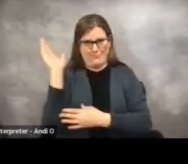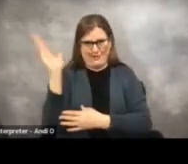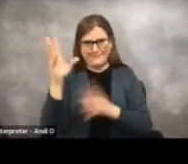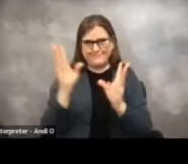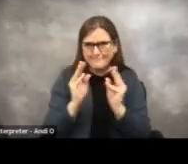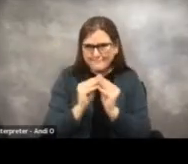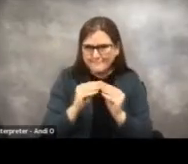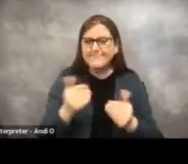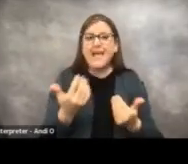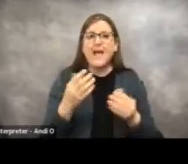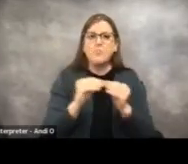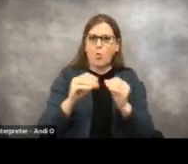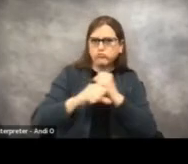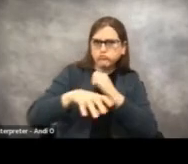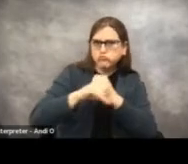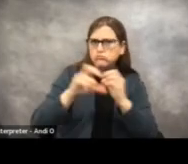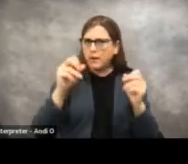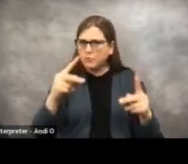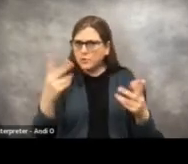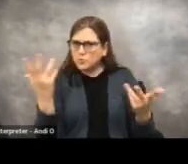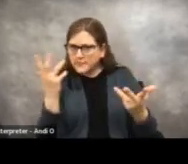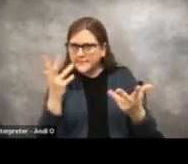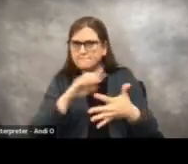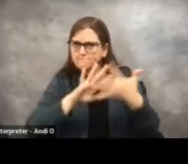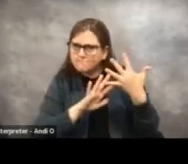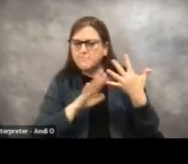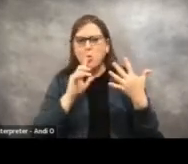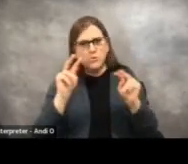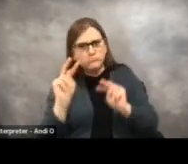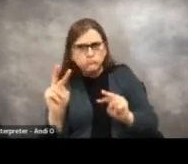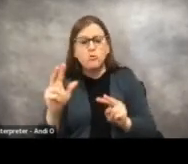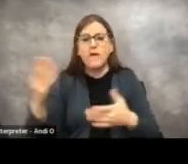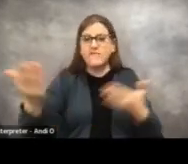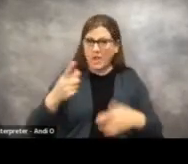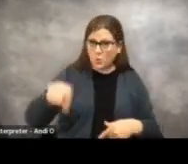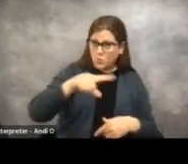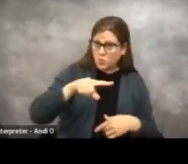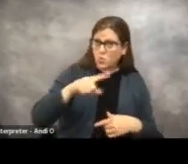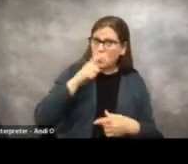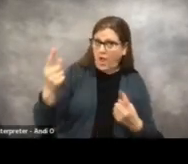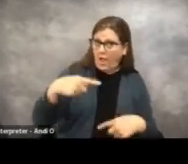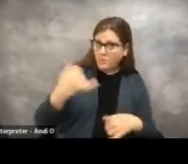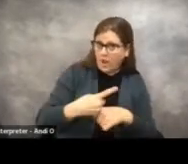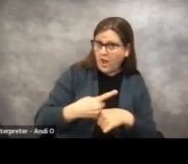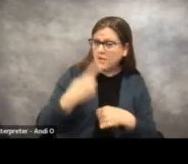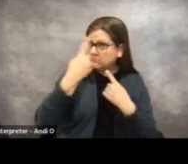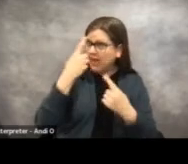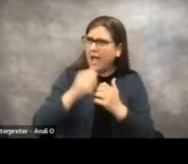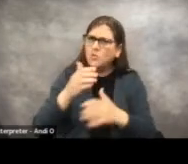marketing opportunities. We invite you as attendees today to consider where you might share this information where you might